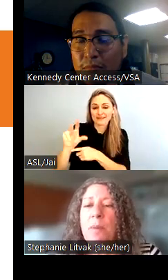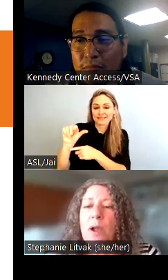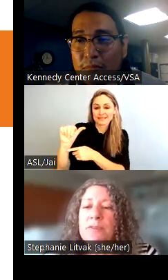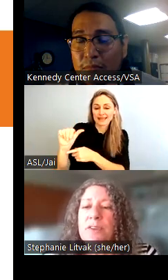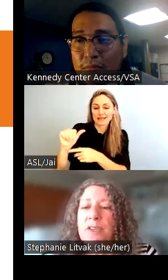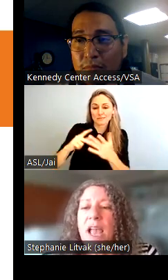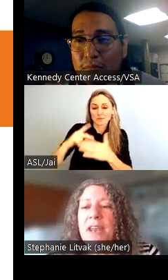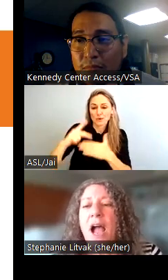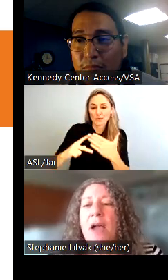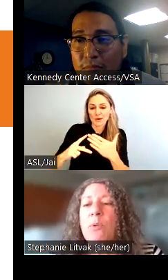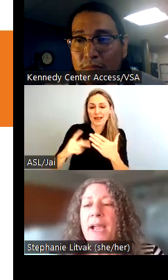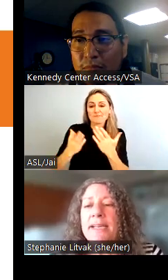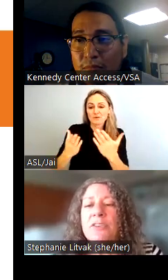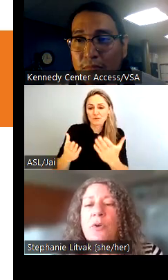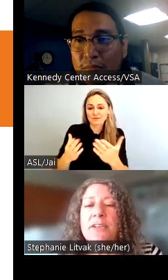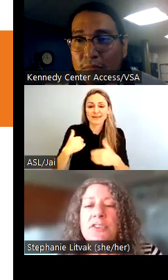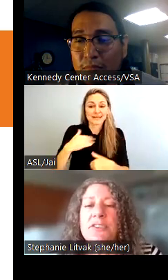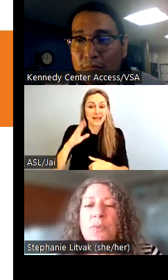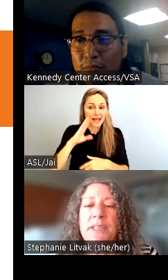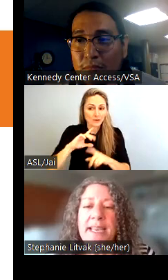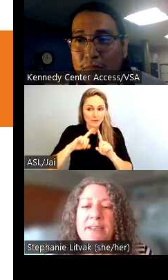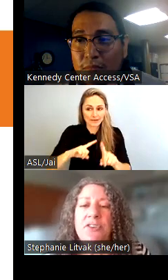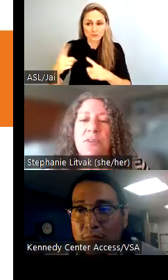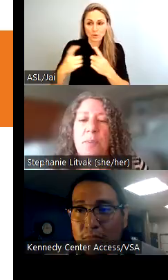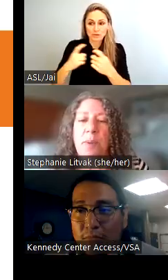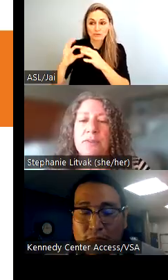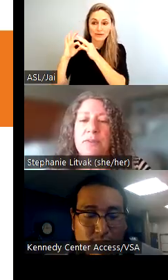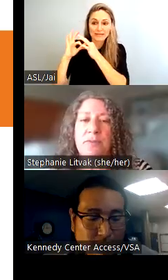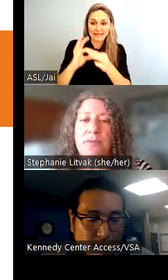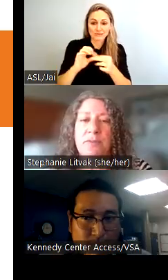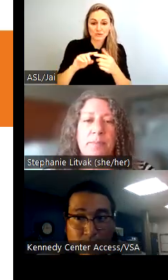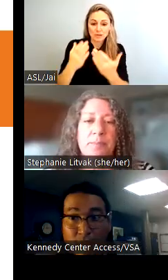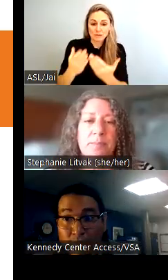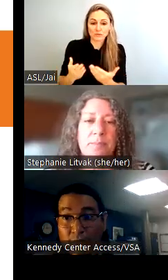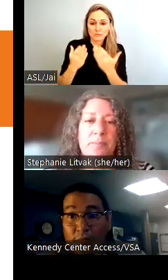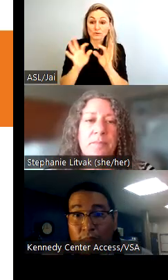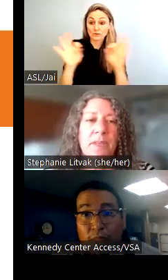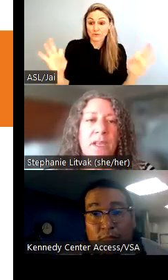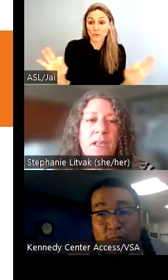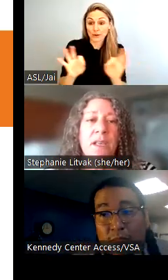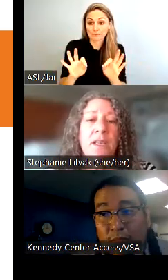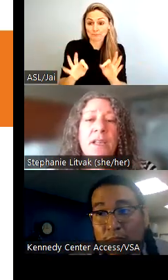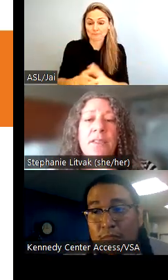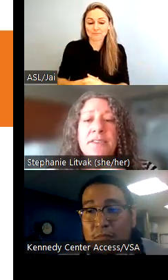proposal and I will answer questions related to the proposal form.